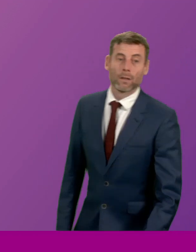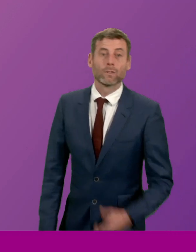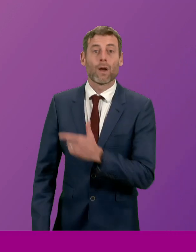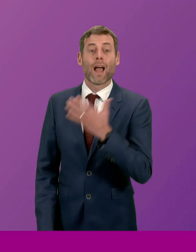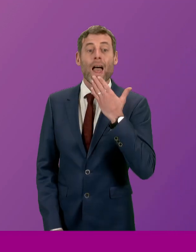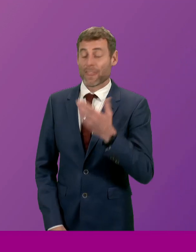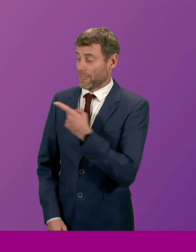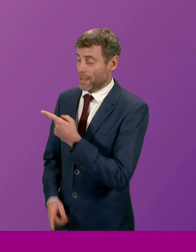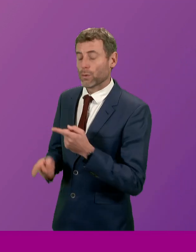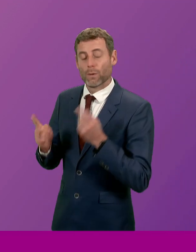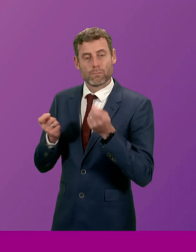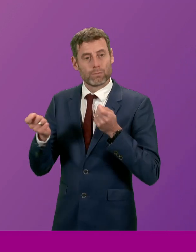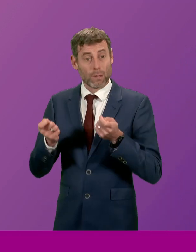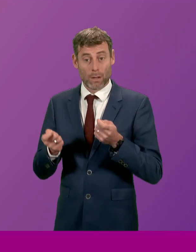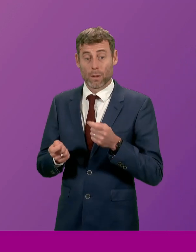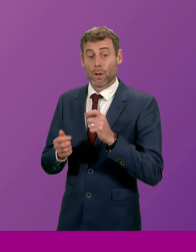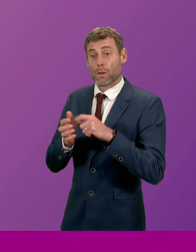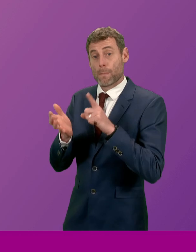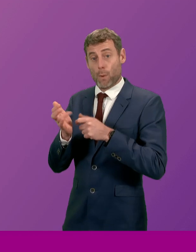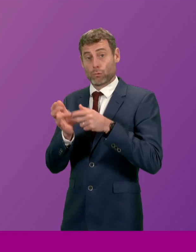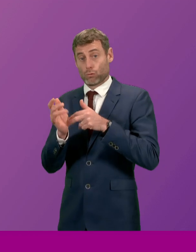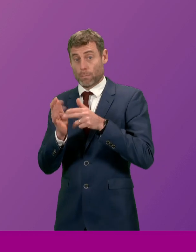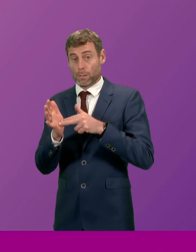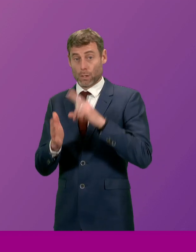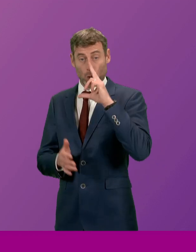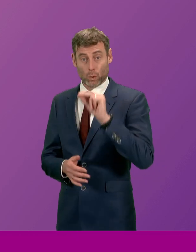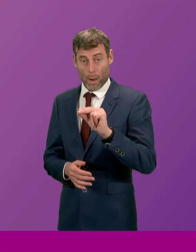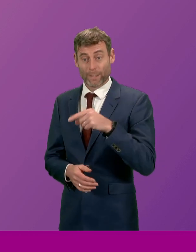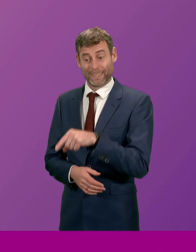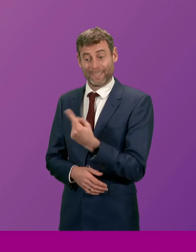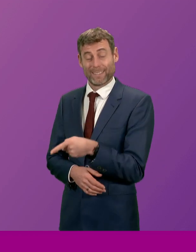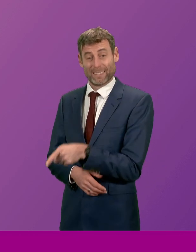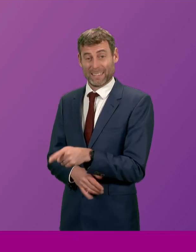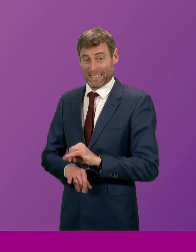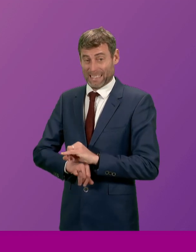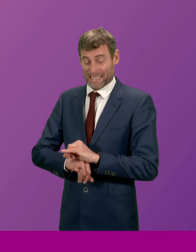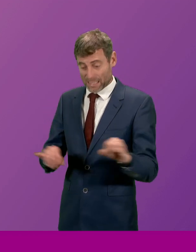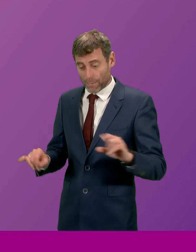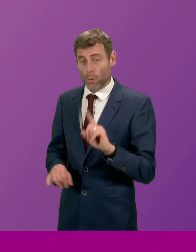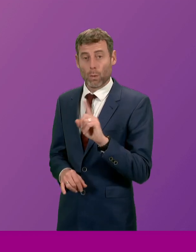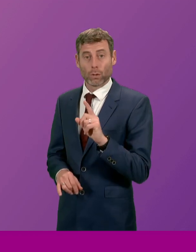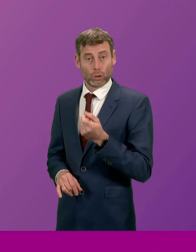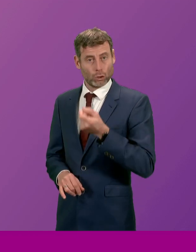Cole Thomson is 12 years old and lives with a severe form of drug-resistant epilepsy.